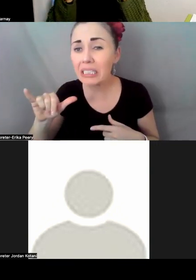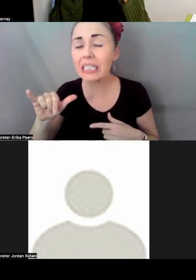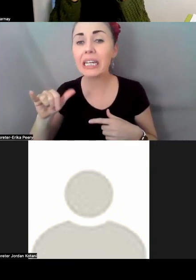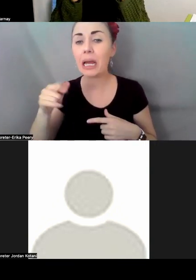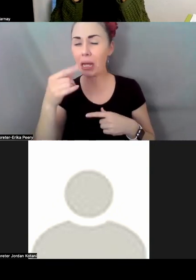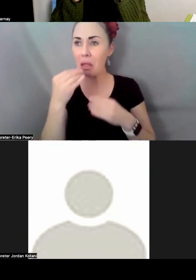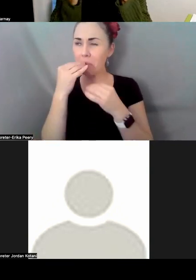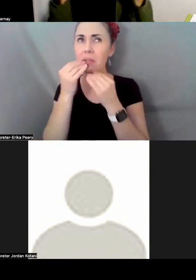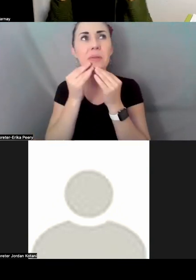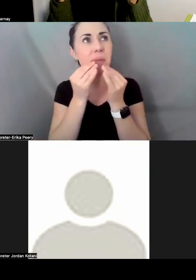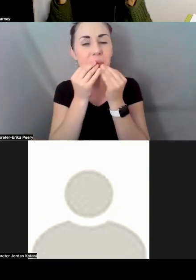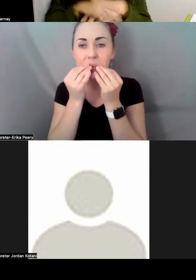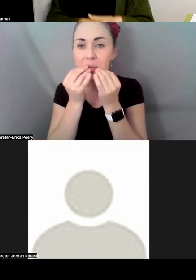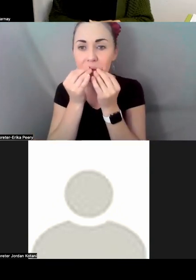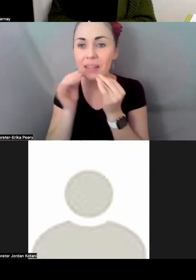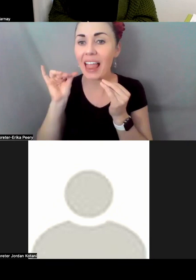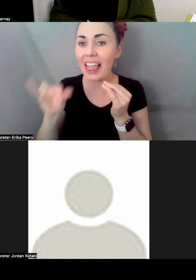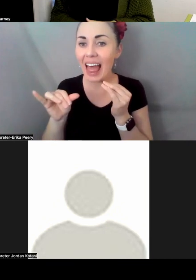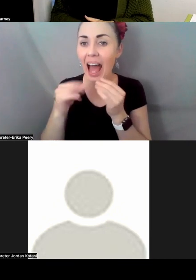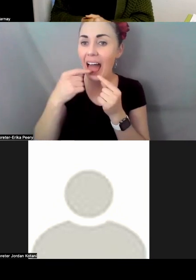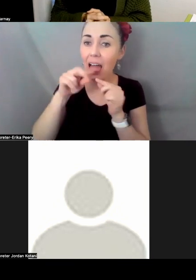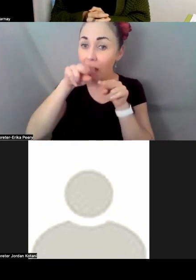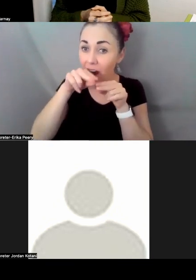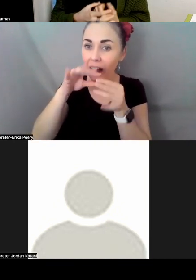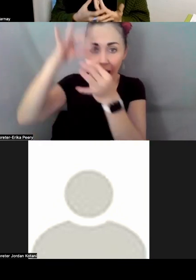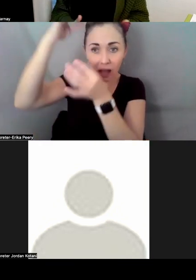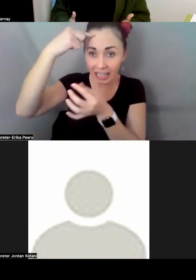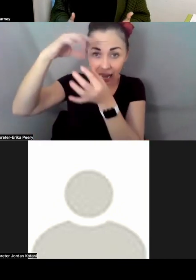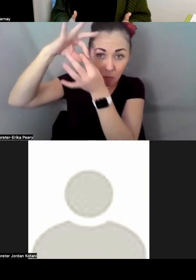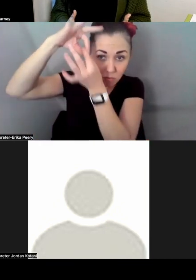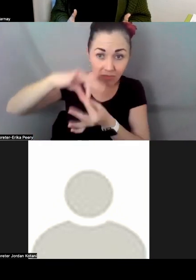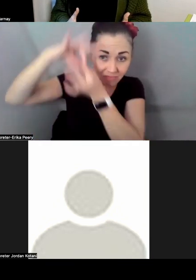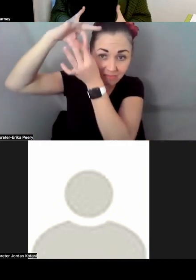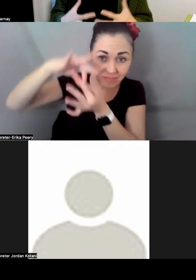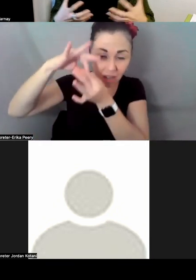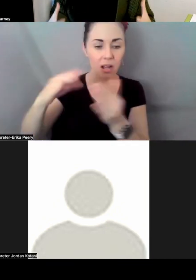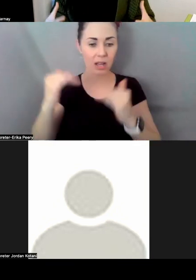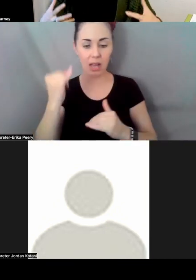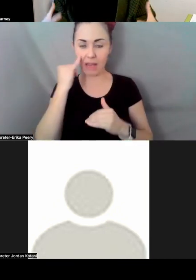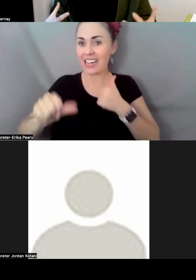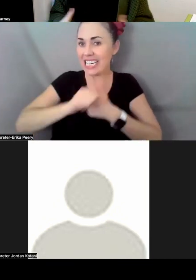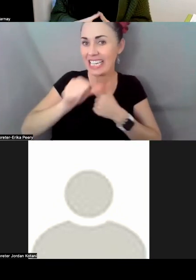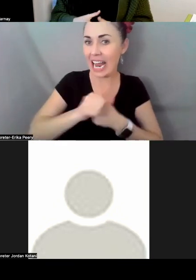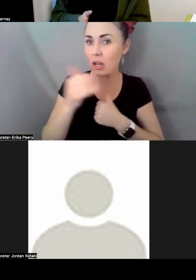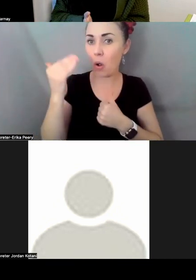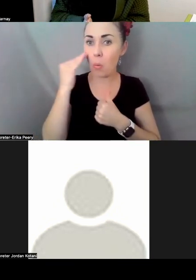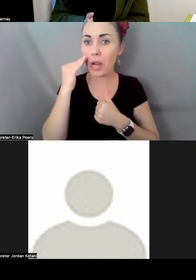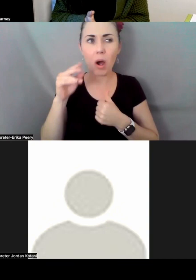mouth and our tongue talks to our brain. We know if we are in danger. Really loud unfamiliar sound.